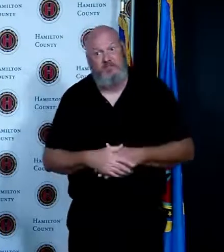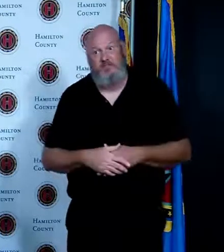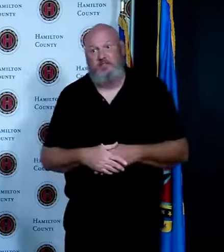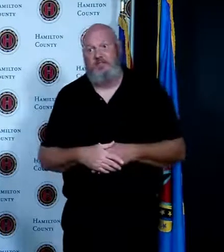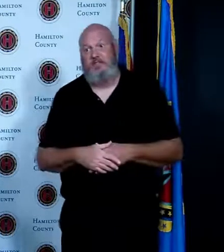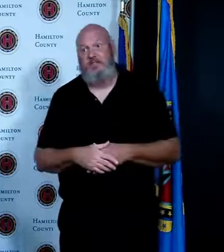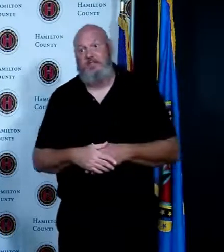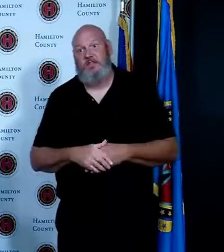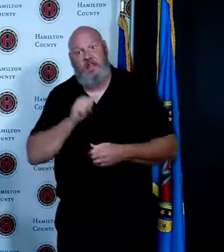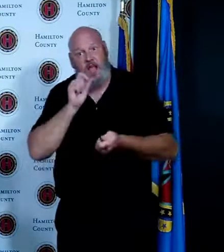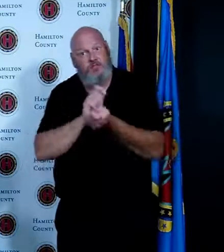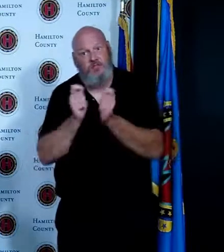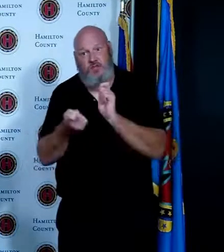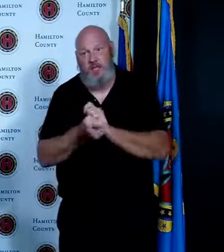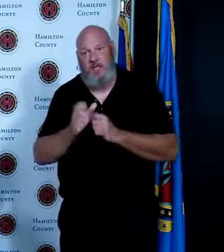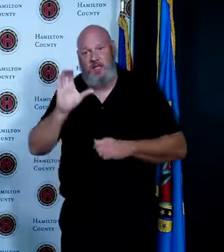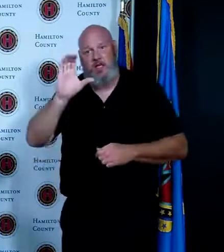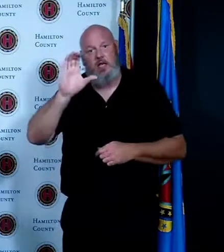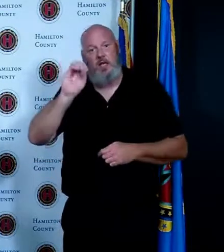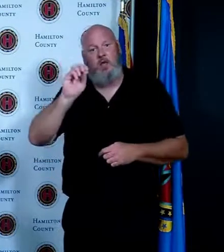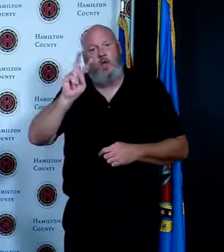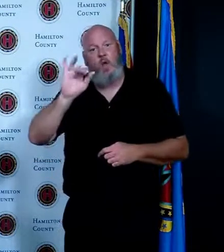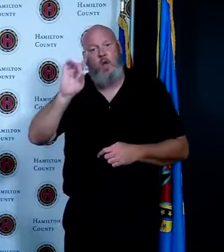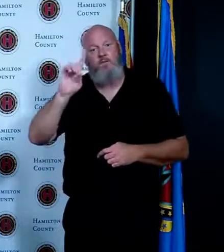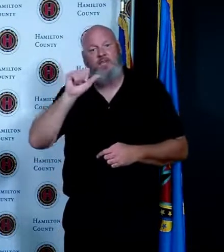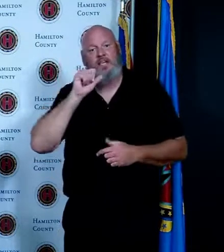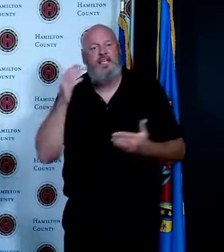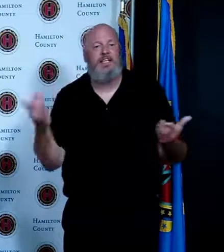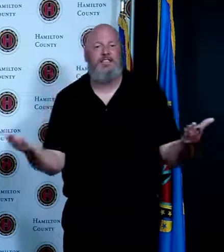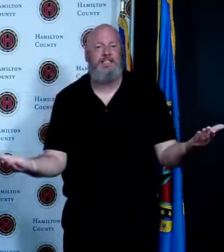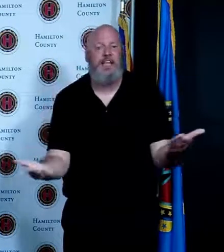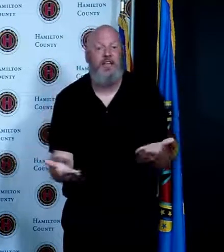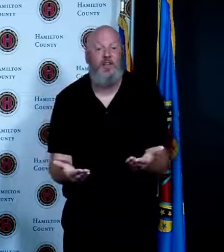here in our community so we all want to let our guard down we all want to come